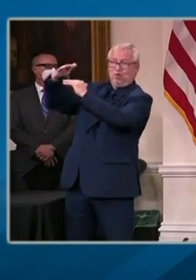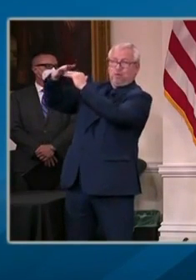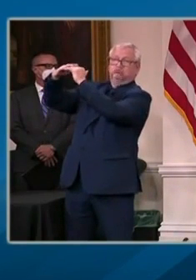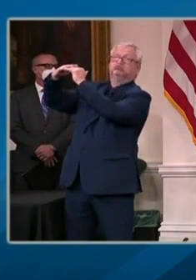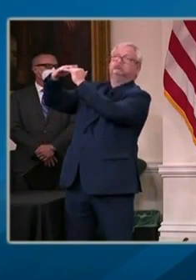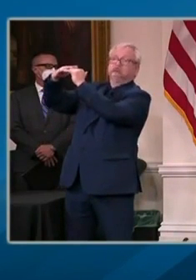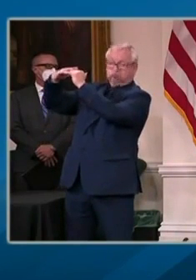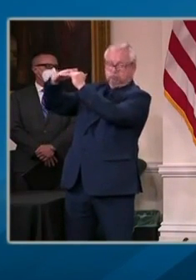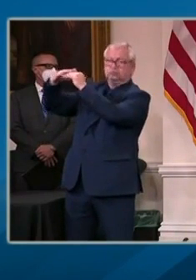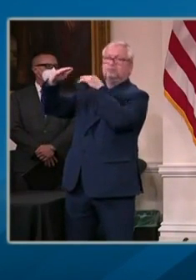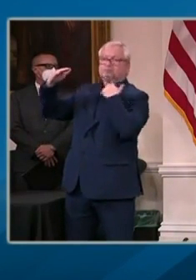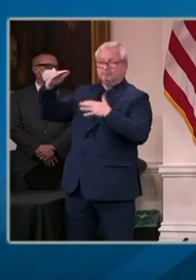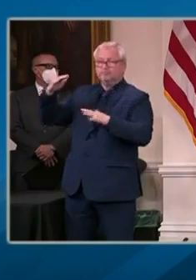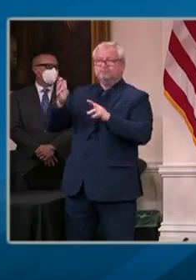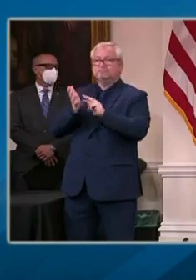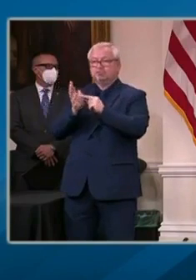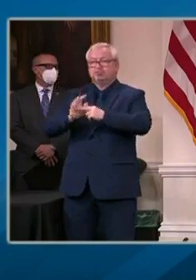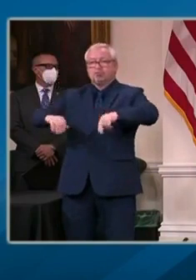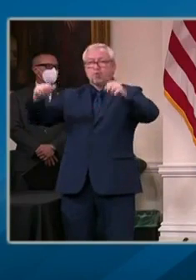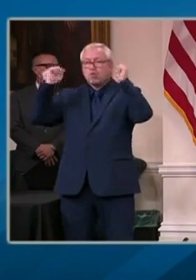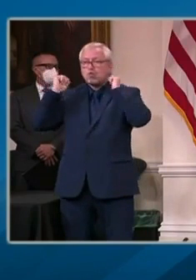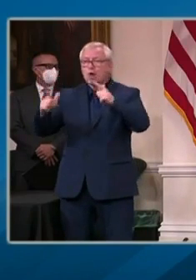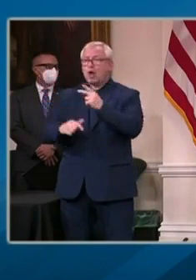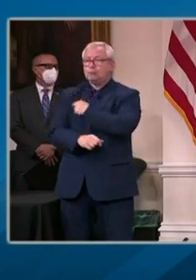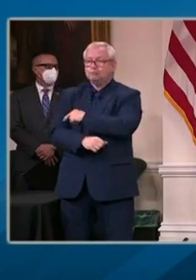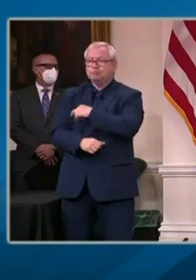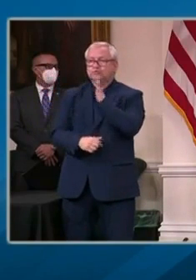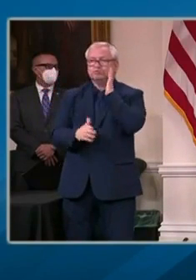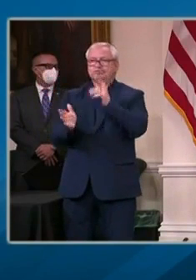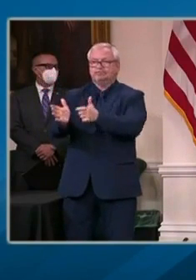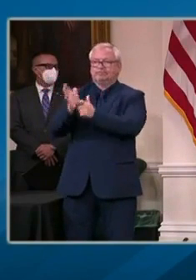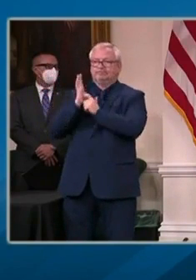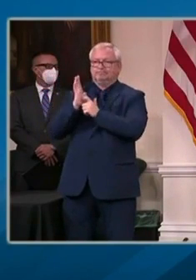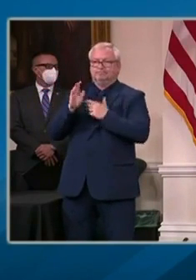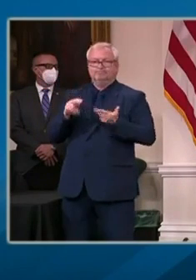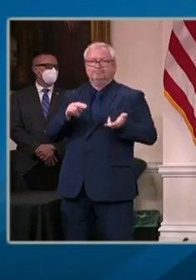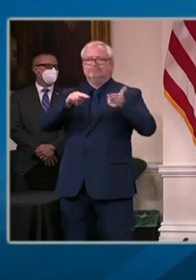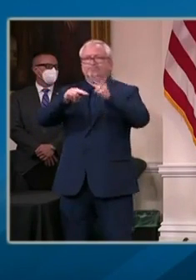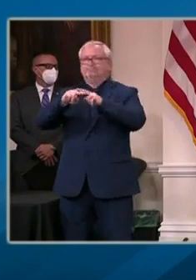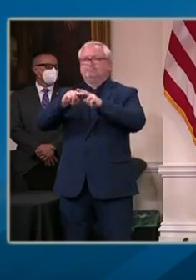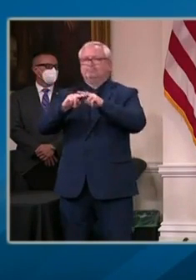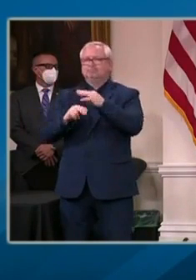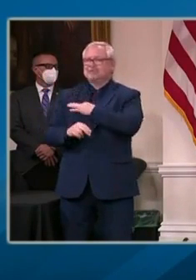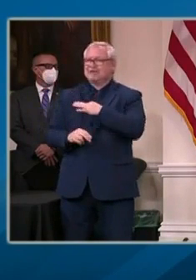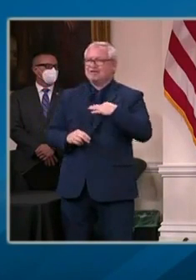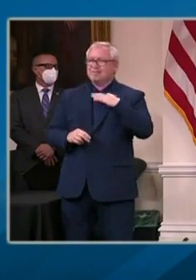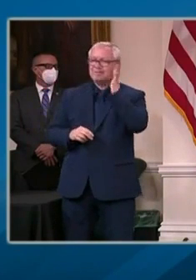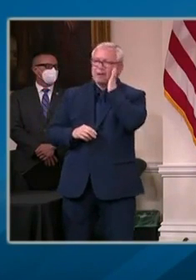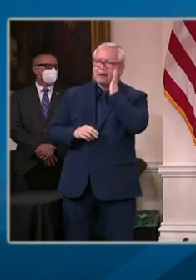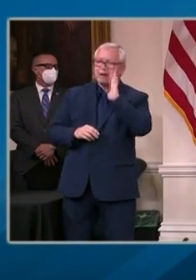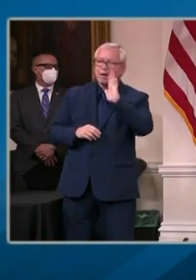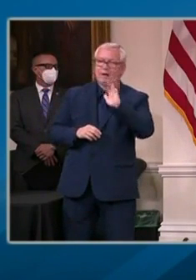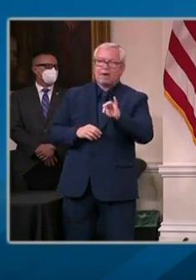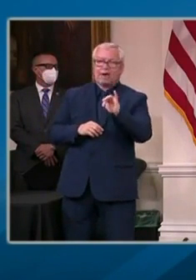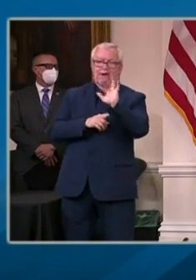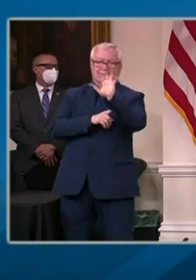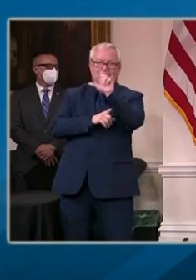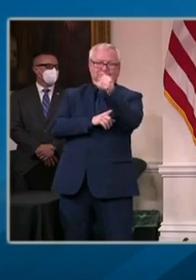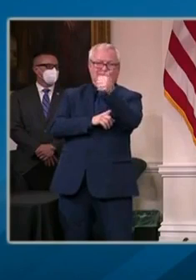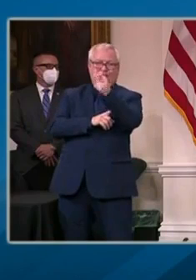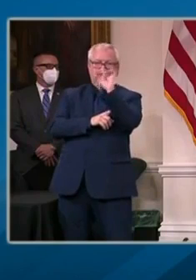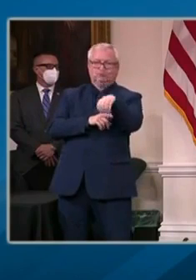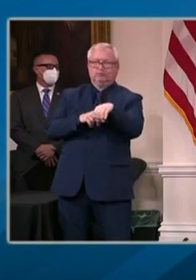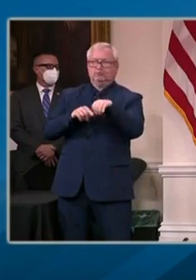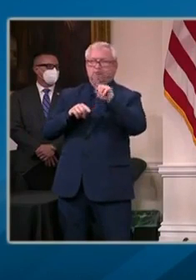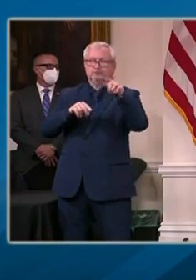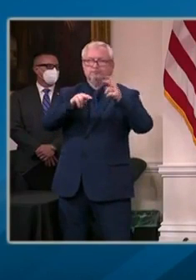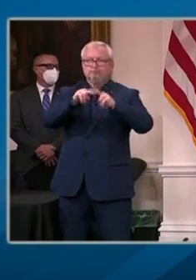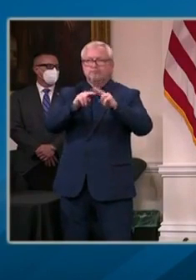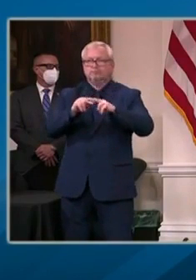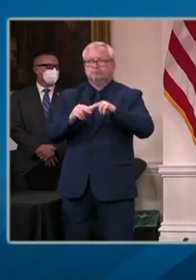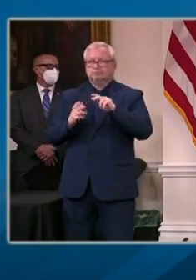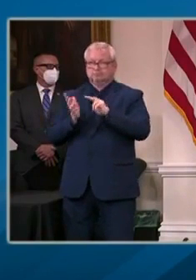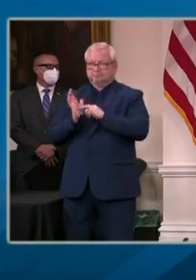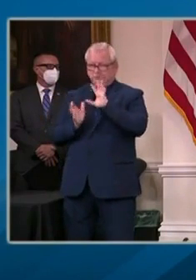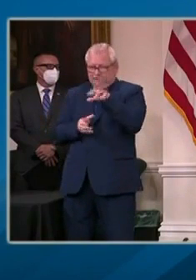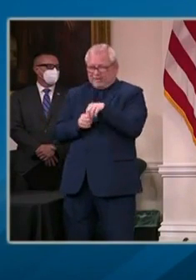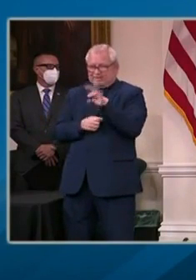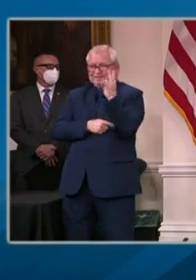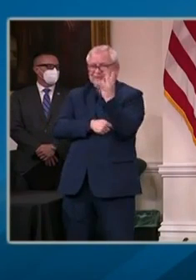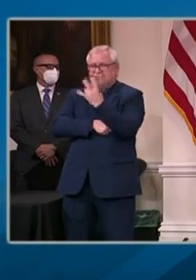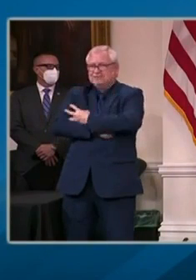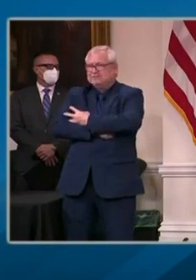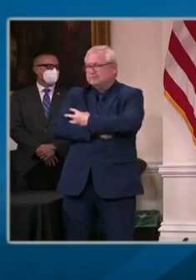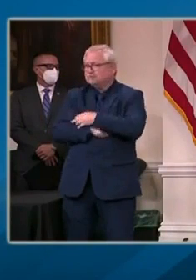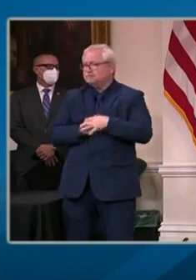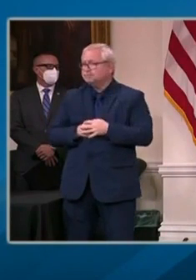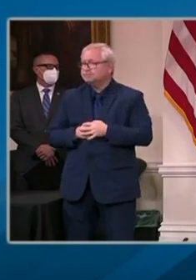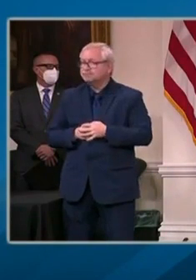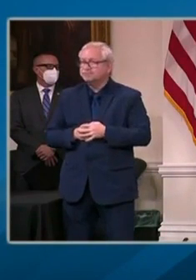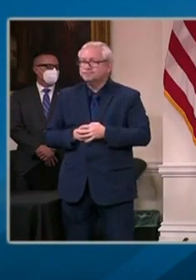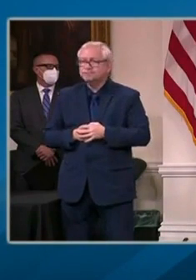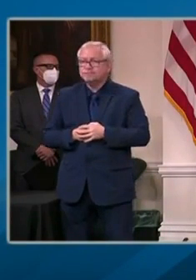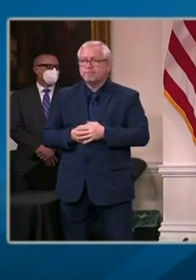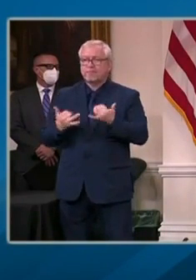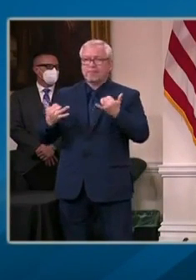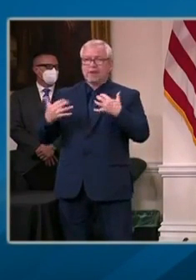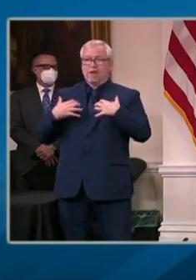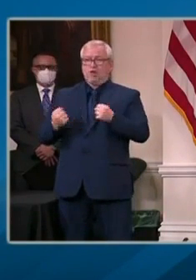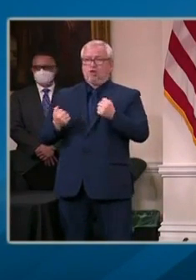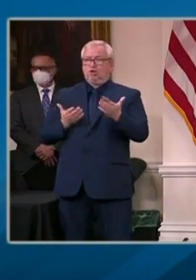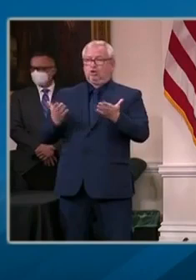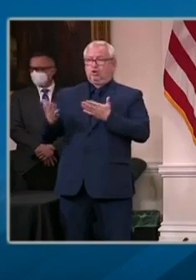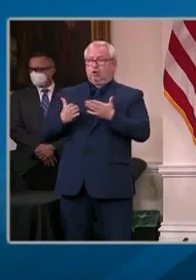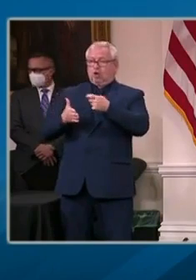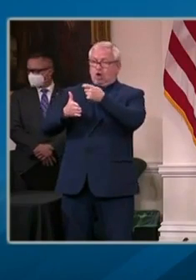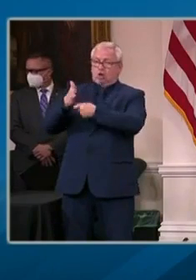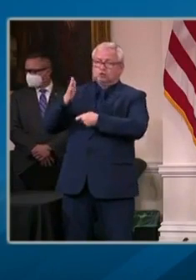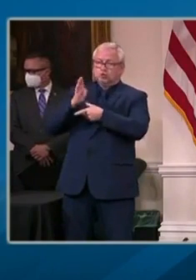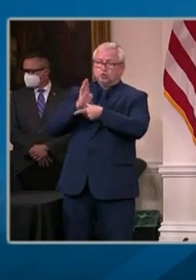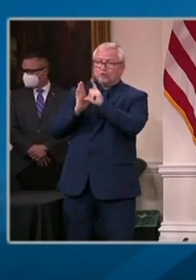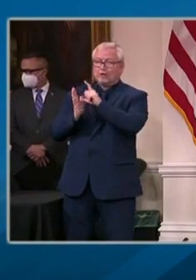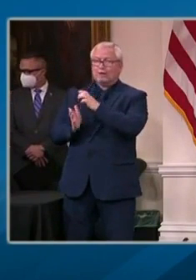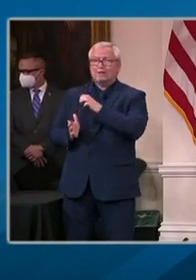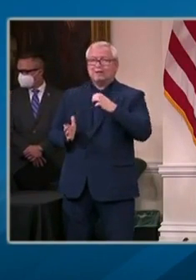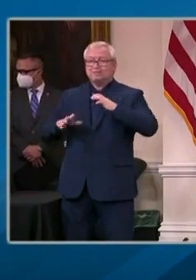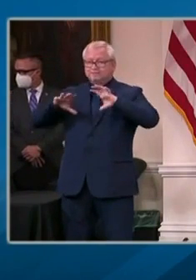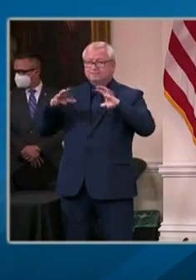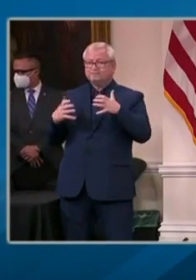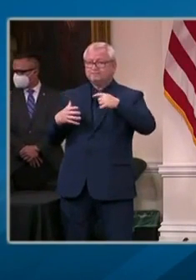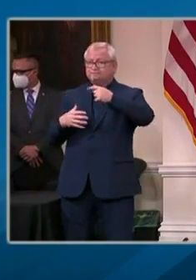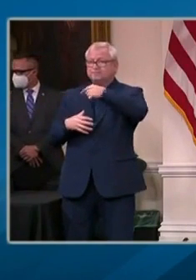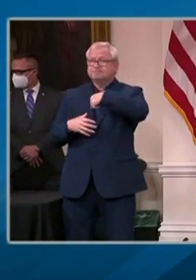WHEN WE REACH THE 8,000 TOTAL HOSPITALIZATIONS STATEWIDE ALL HOSPITALS WILL BE REQUIRED TO EXPAND THEIR STAFF TO BED CAPACITY BY AT LEAST 10% WITHIN SEVEN DAYS OF THAT TRIGGER.